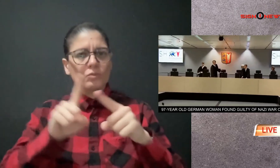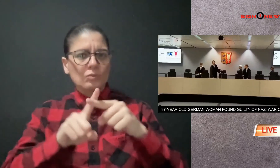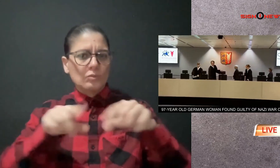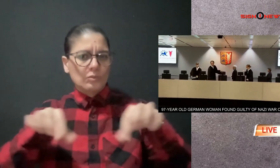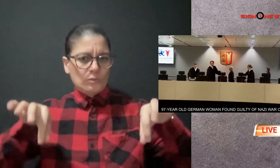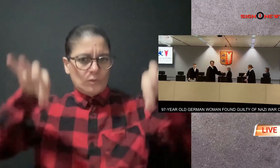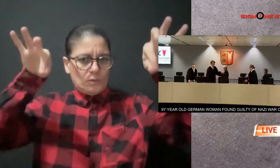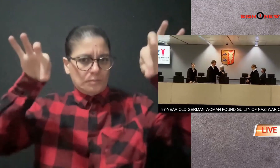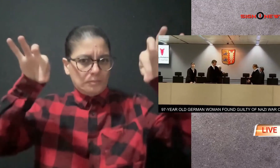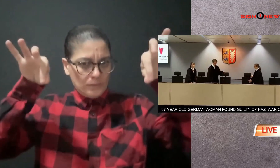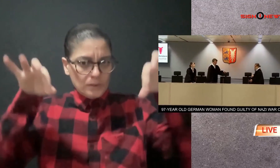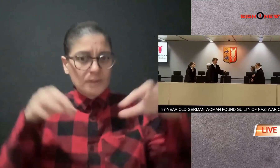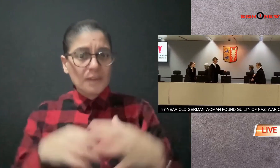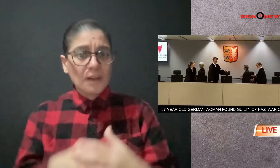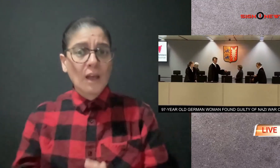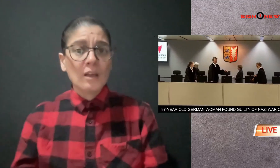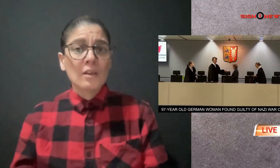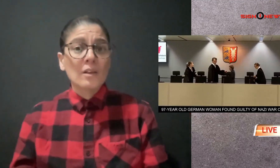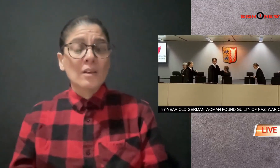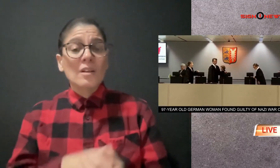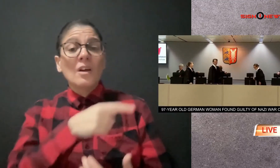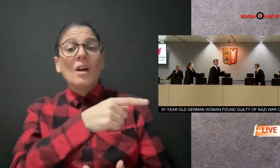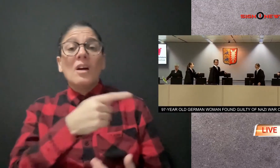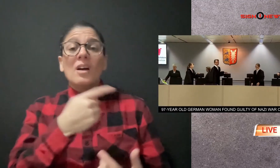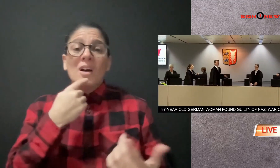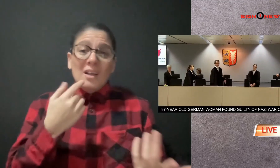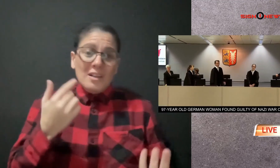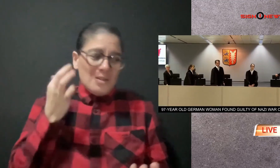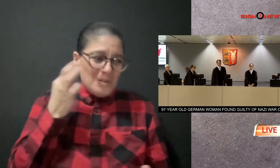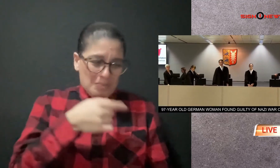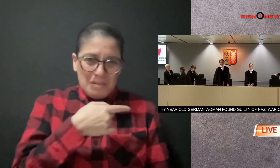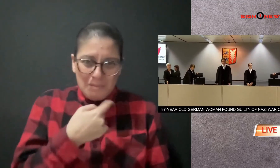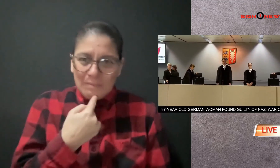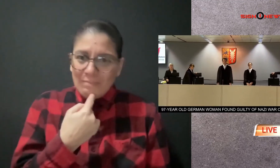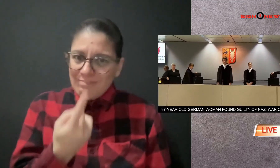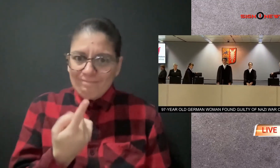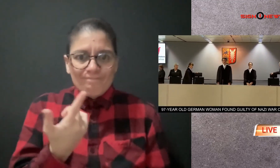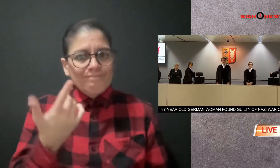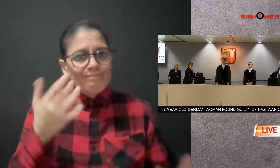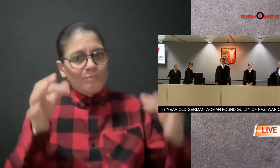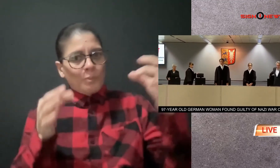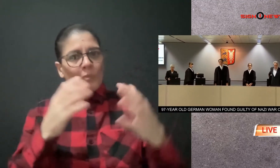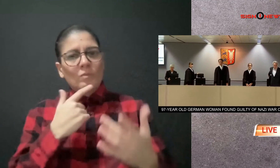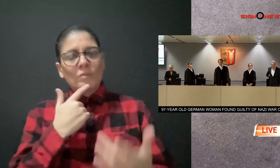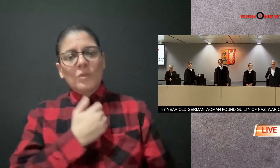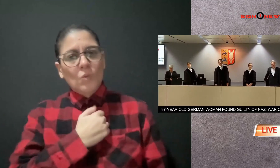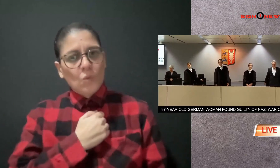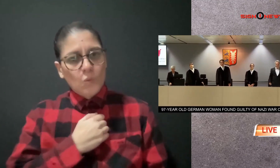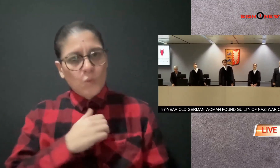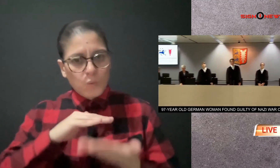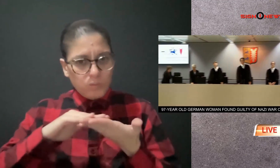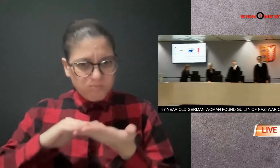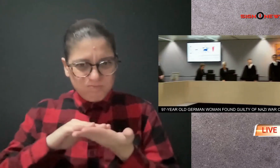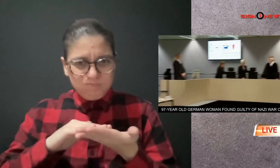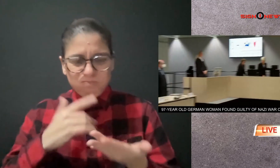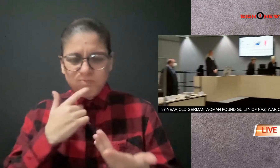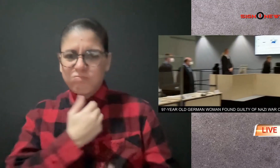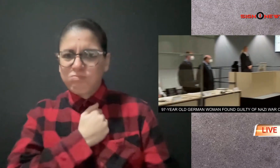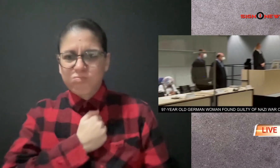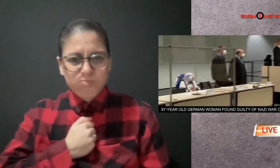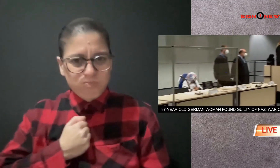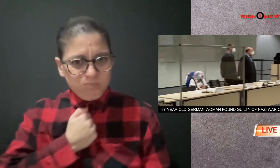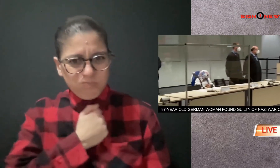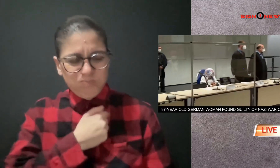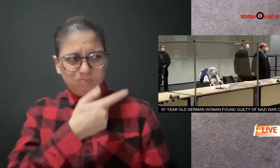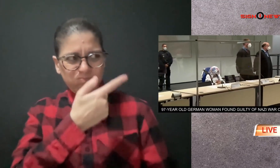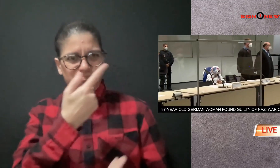she was given a two-year suspended sentence the woman told the court she was sorry for